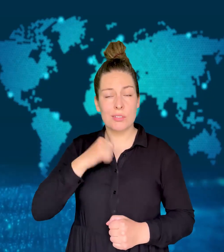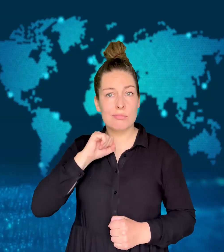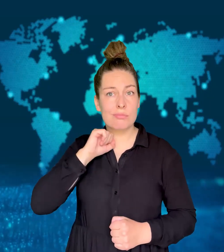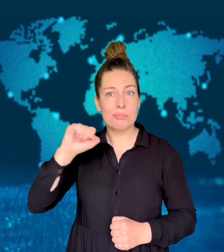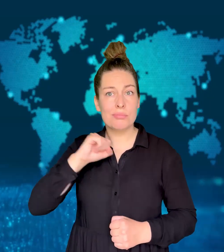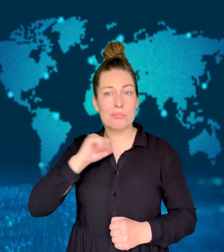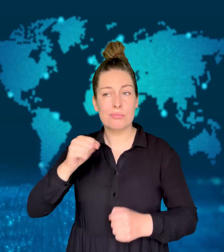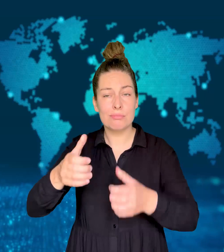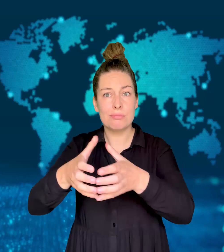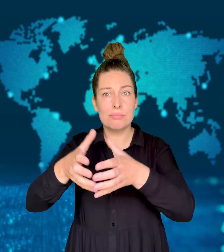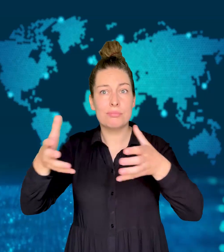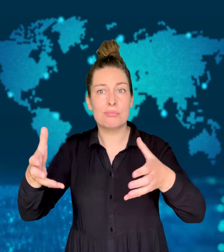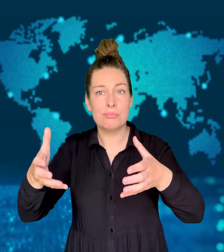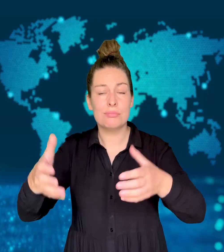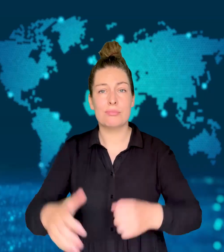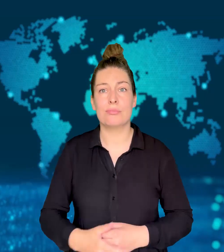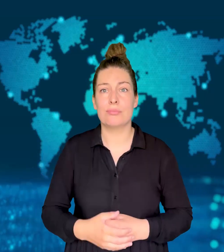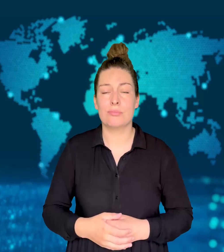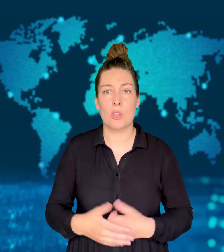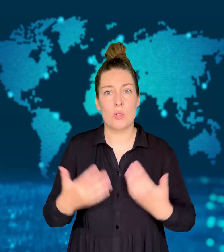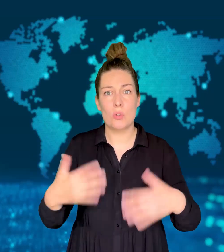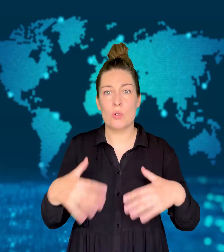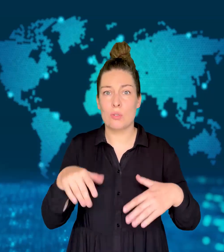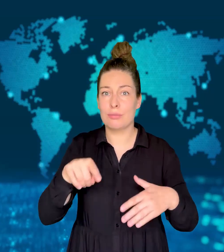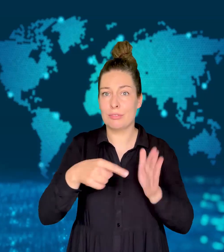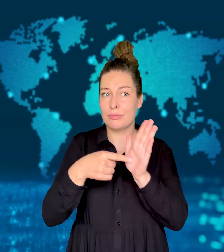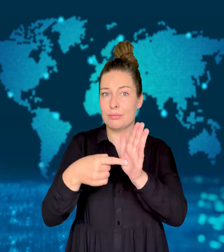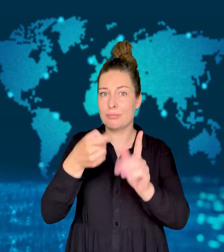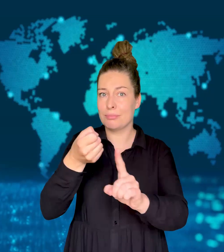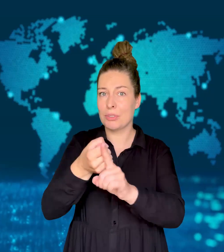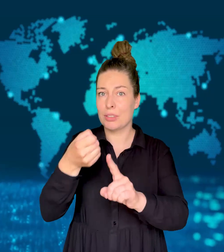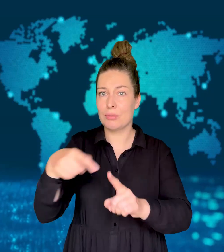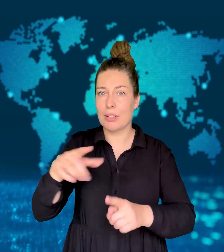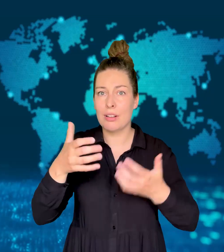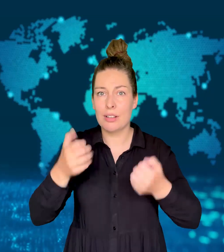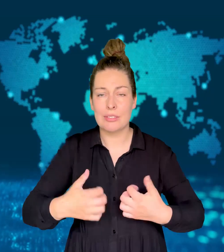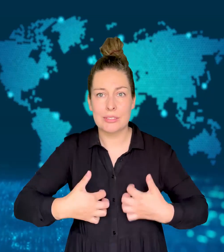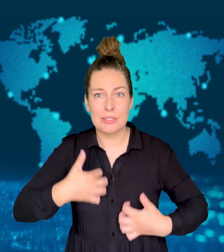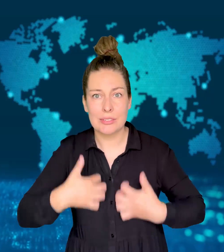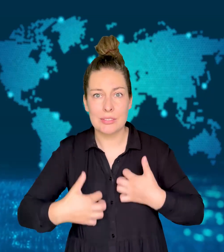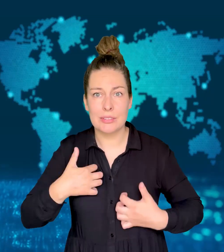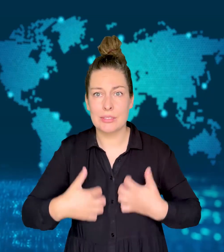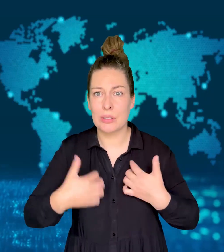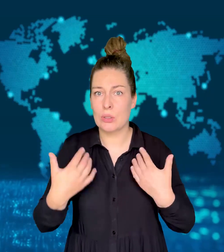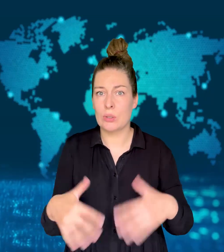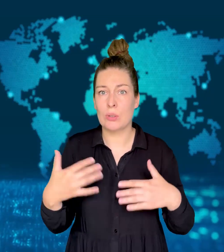within Russia's transgender community.